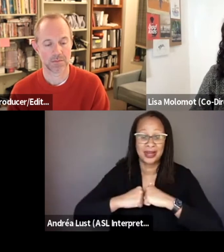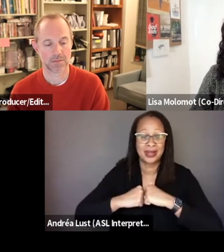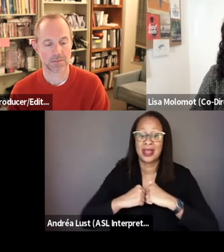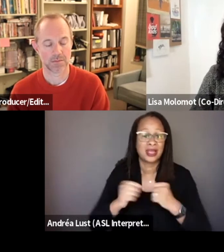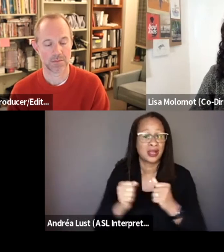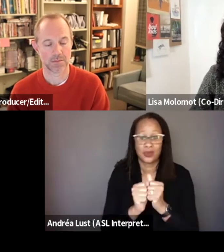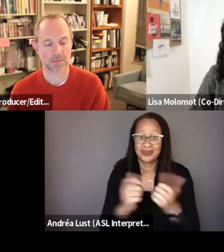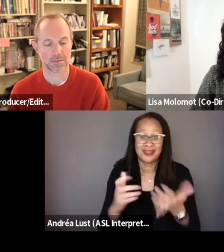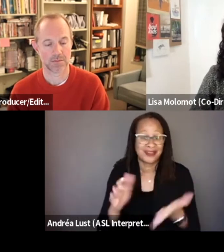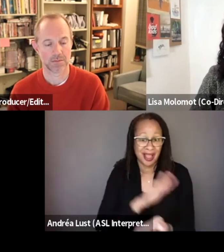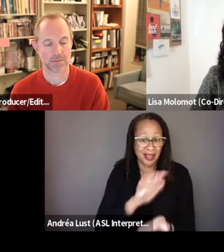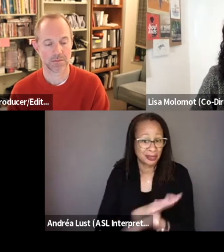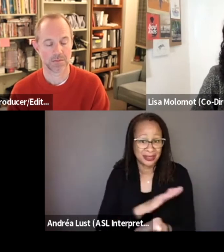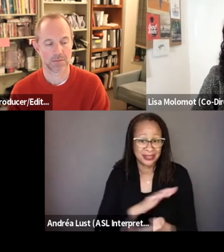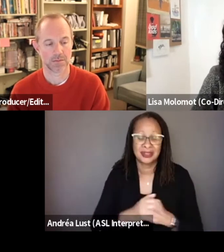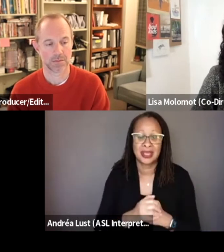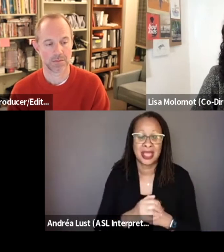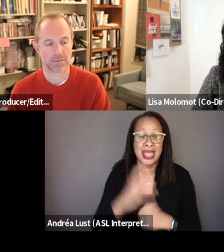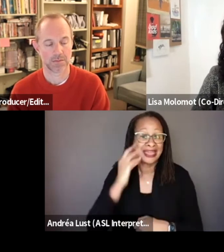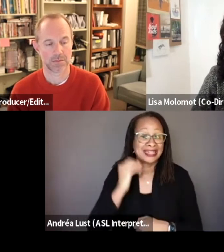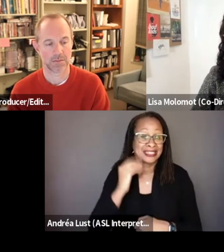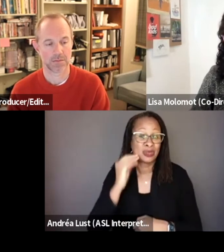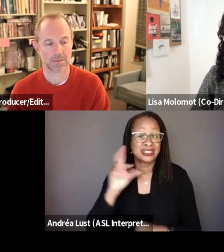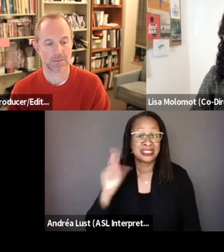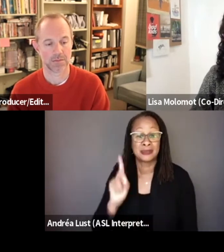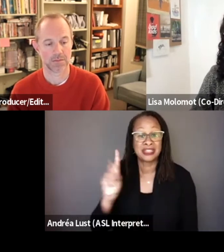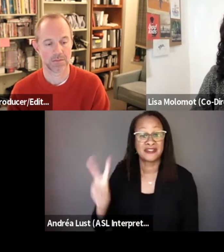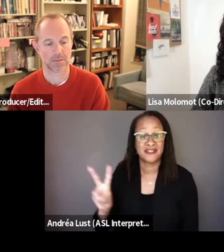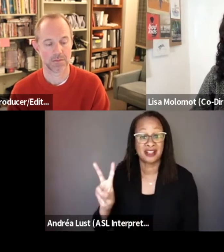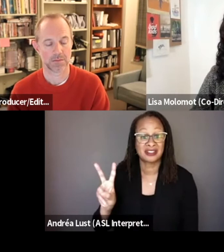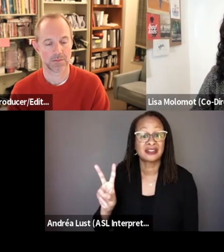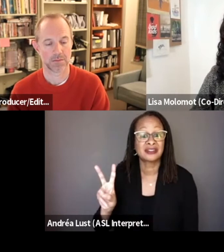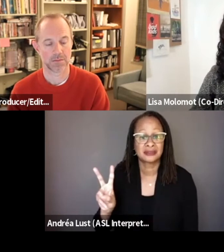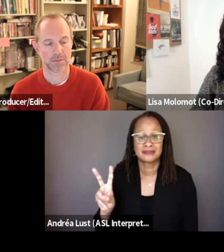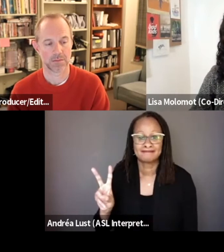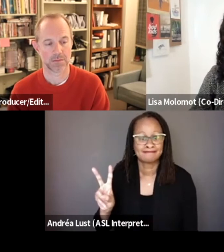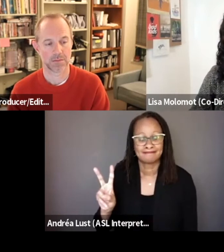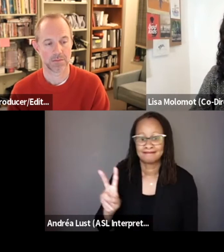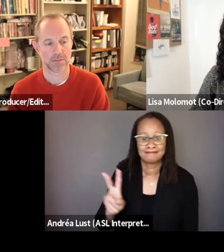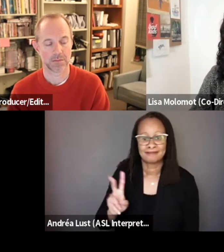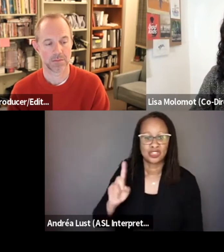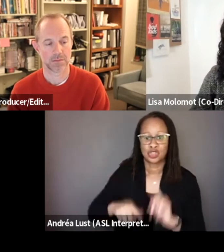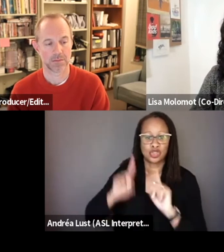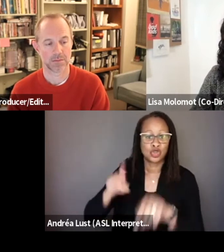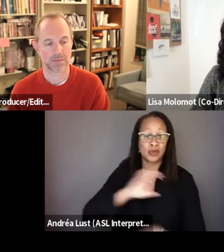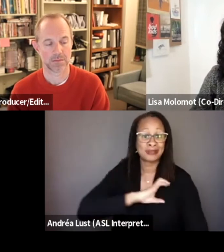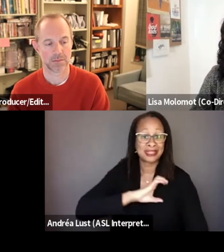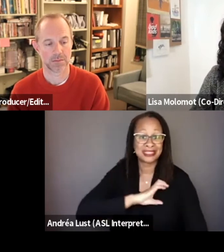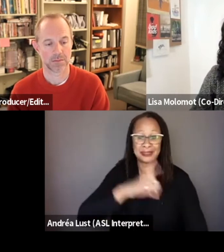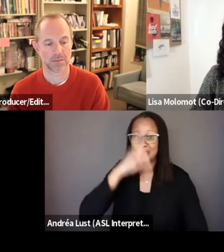and she was experiencing domestic violence. And she couldn't go to law enforcement because she's undocumented,